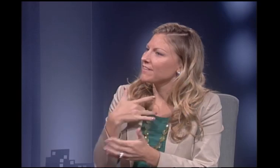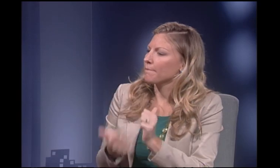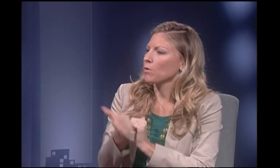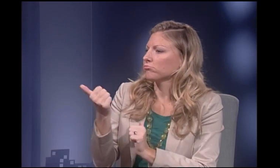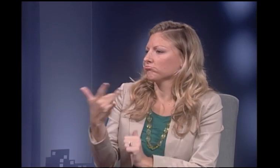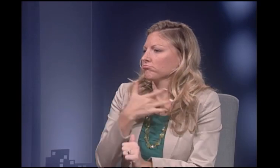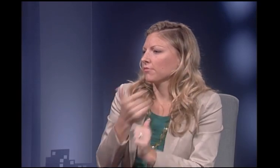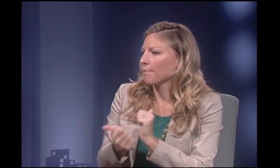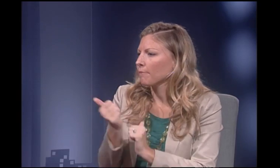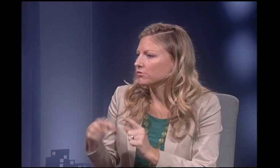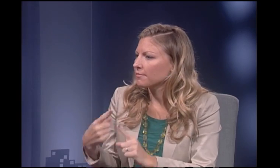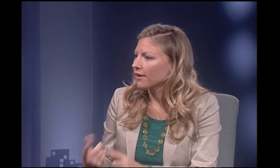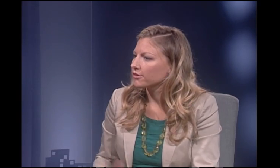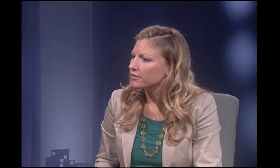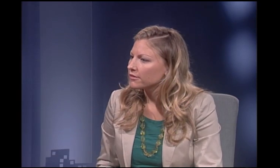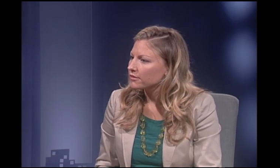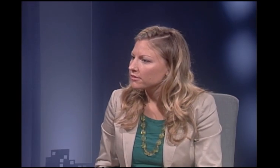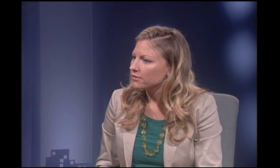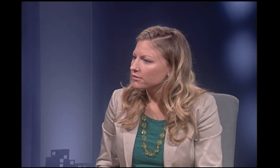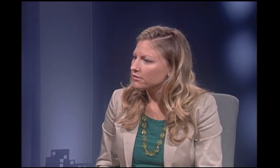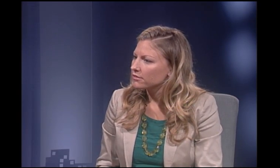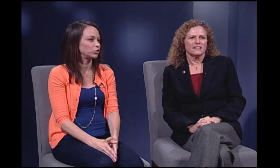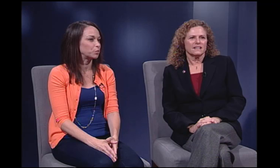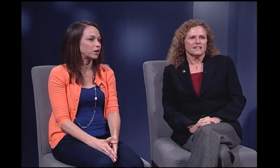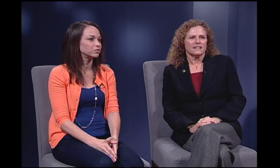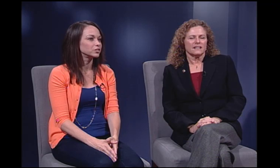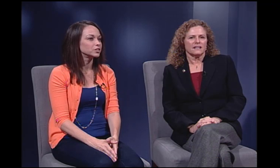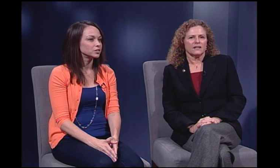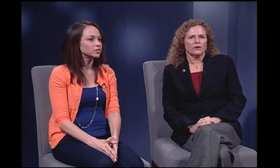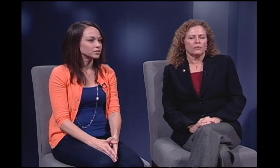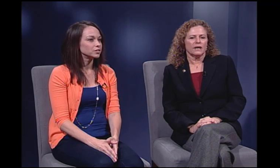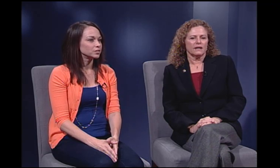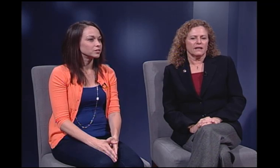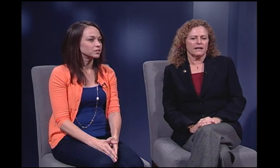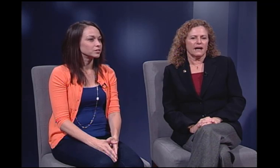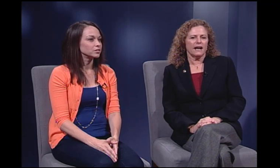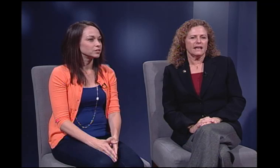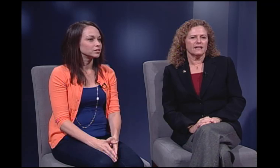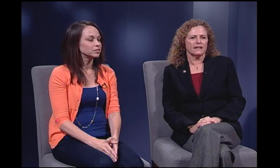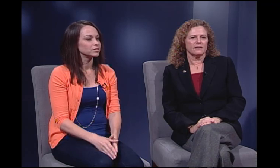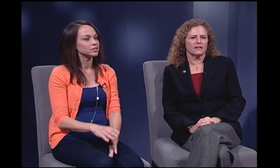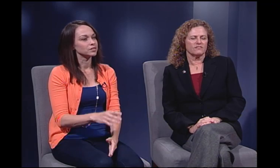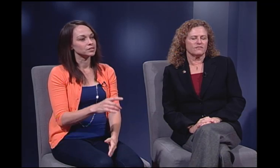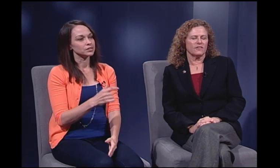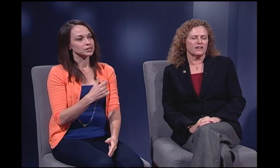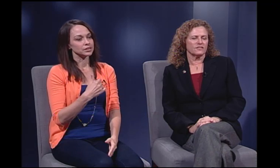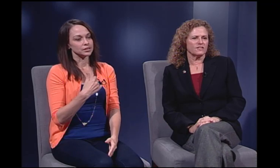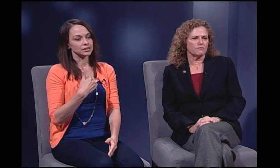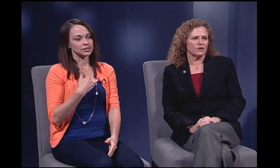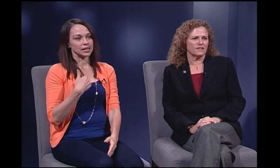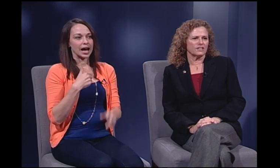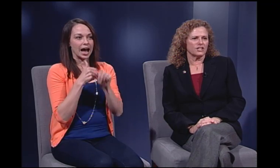Are there other examples? Something that you really felt strongly about. Well, I have followed the State of Board of Education